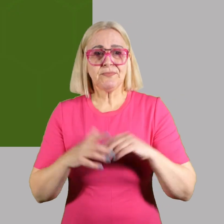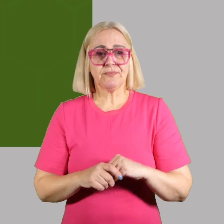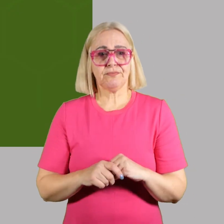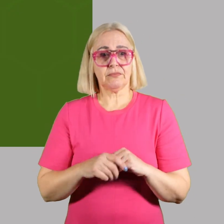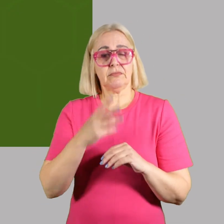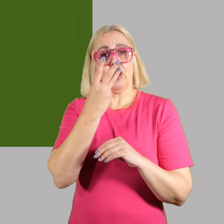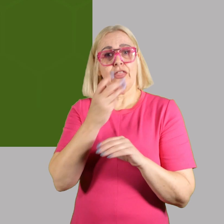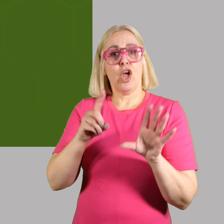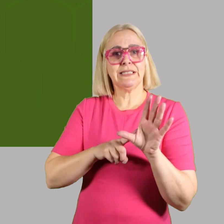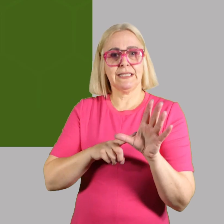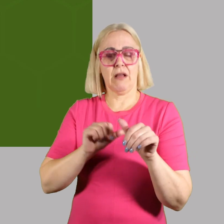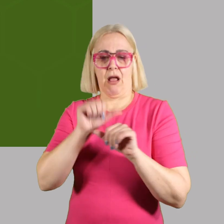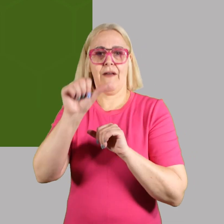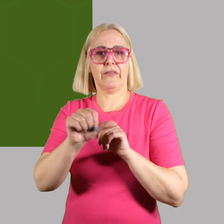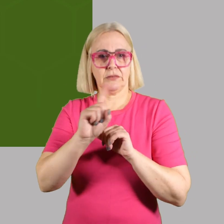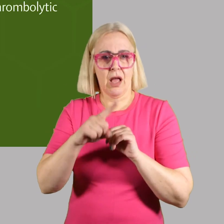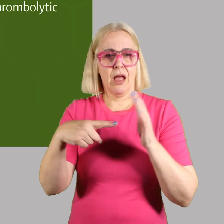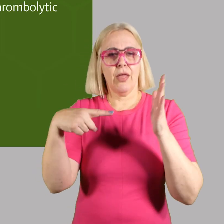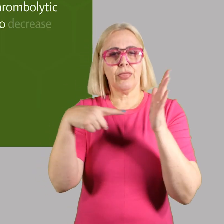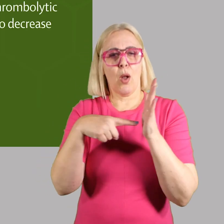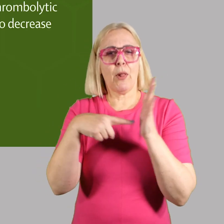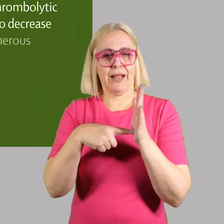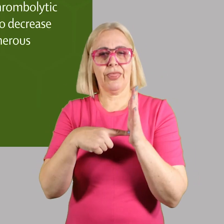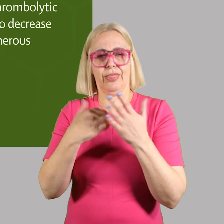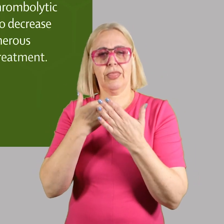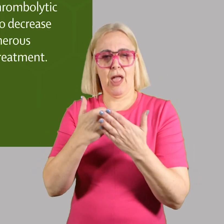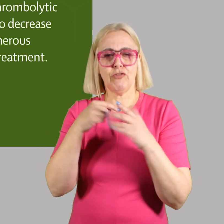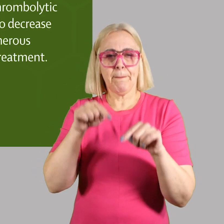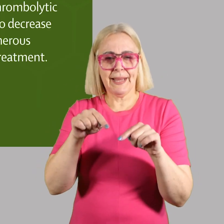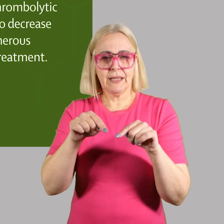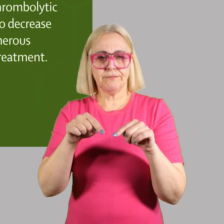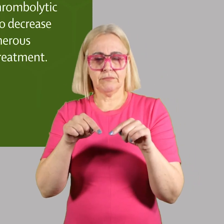Almost 30 years after thrombolytic therapy was approved to decrease disability,